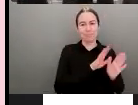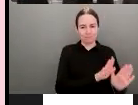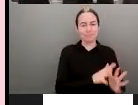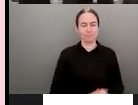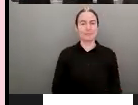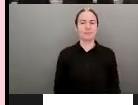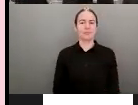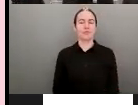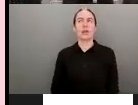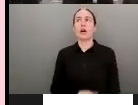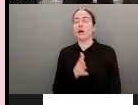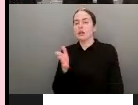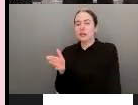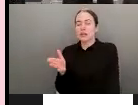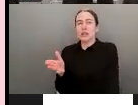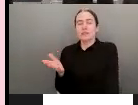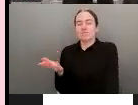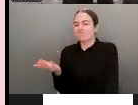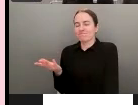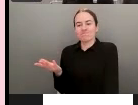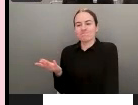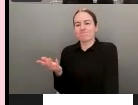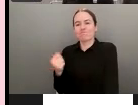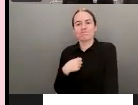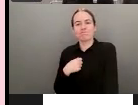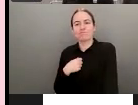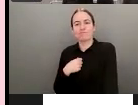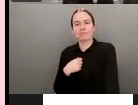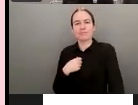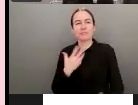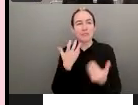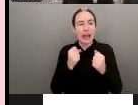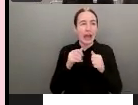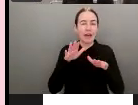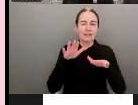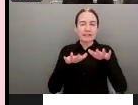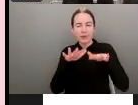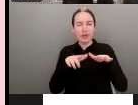I do not know about anything similar on iOS -